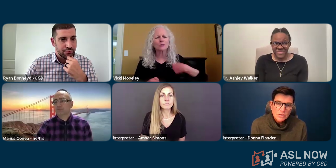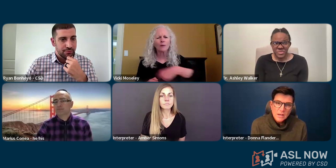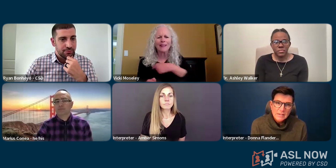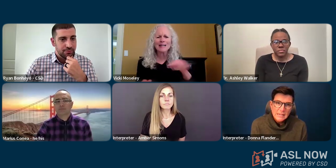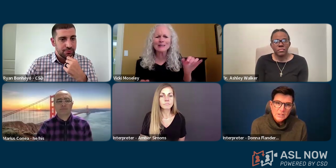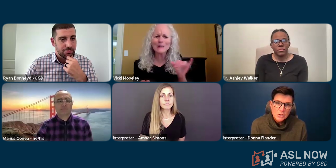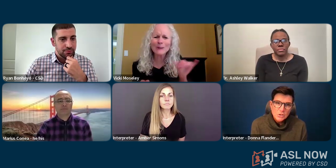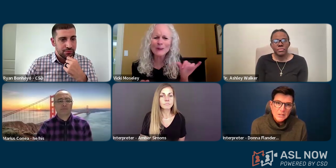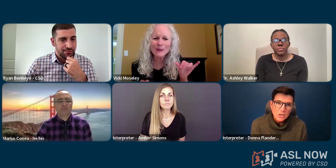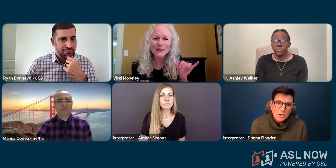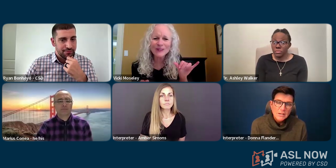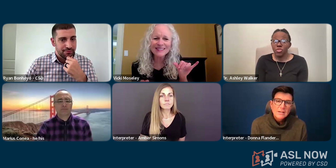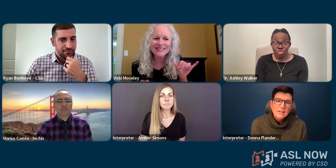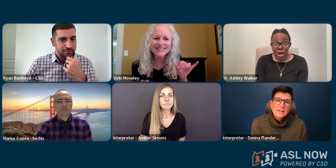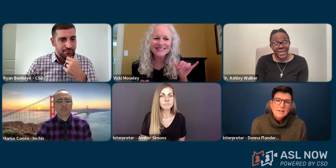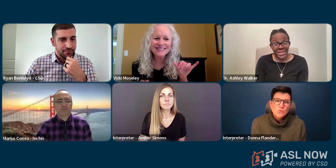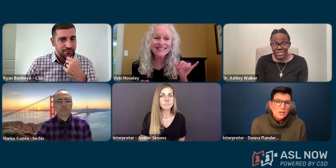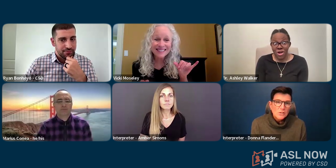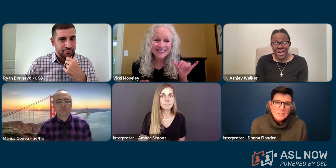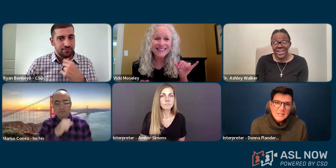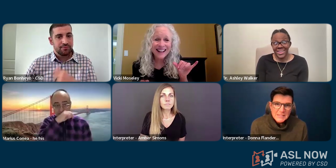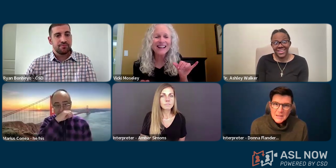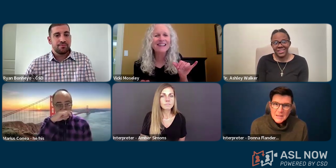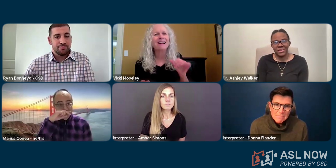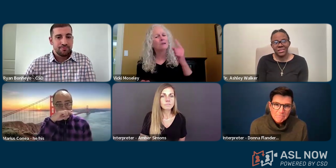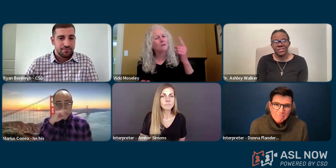who does it, who's not an English speaker struggles in the same way.